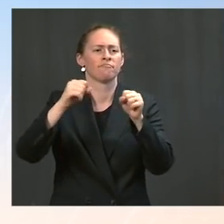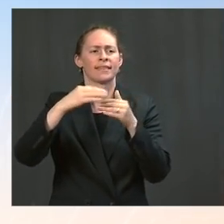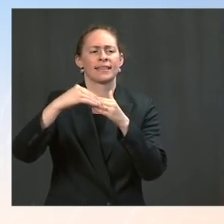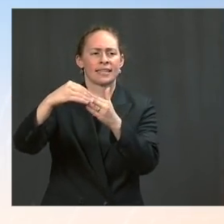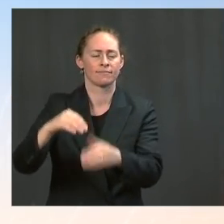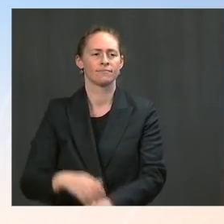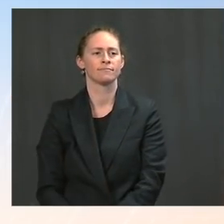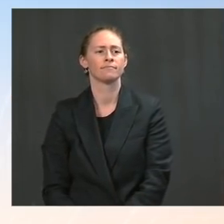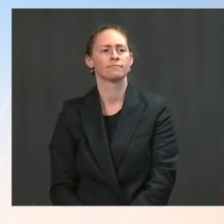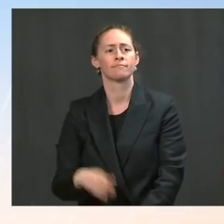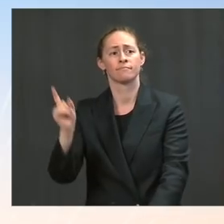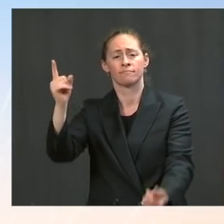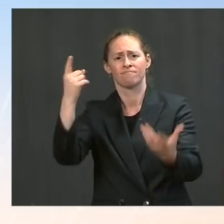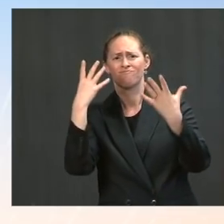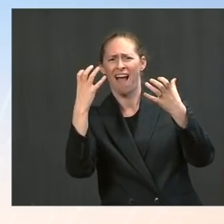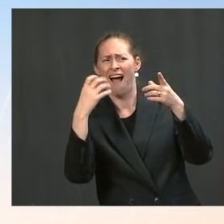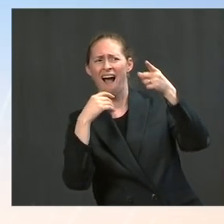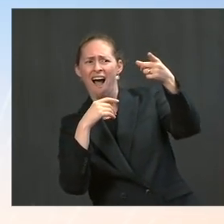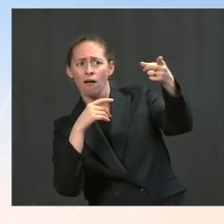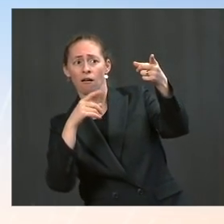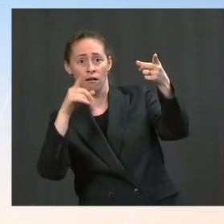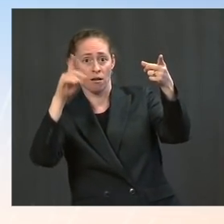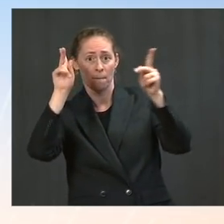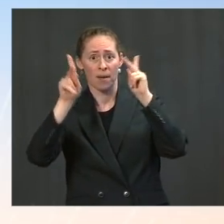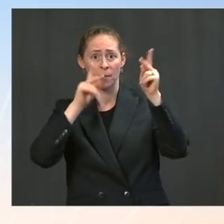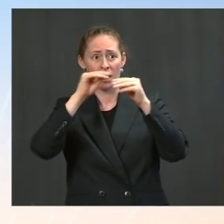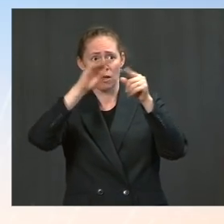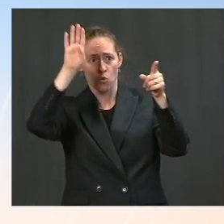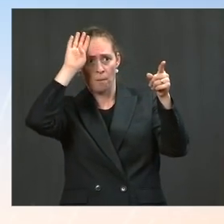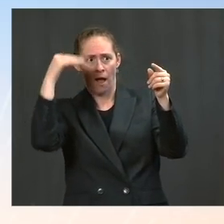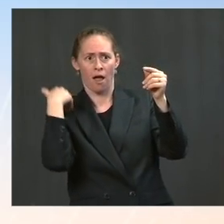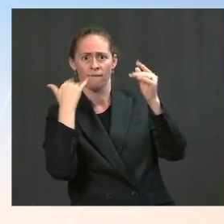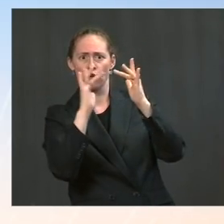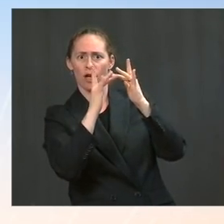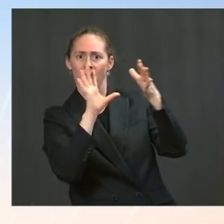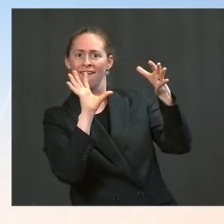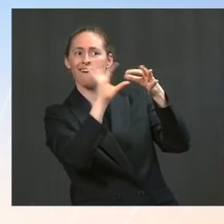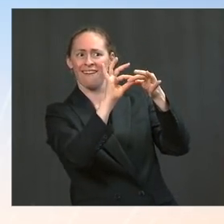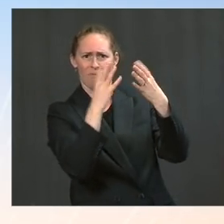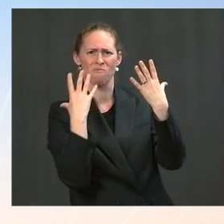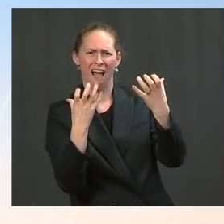would certainly be something we'd love to be a part of. It is -- we're looking at what our capacities